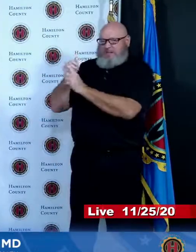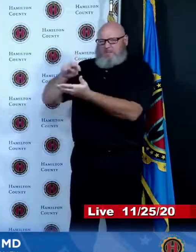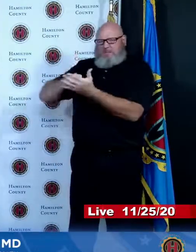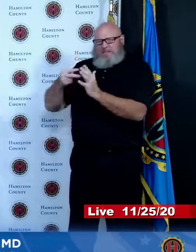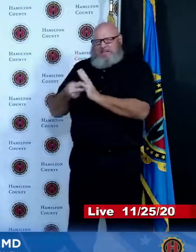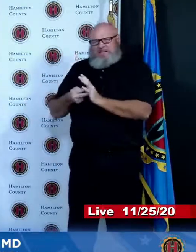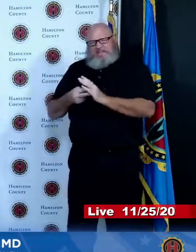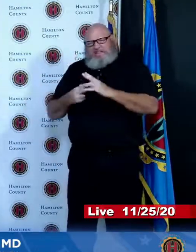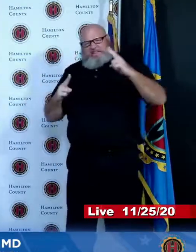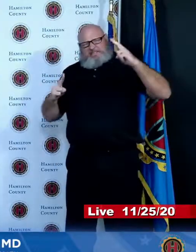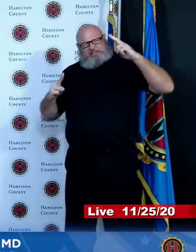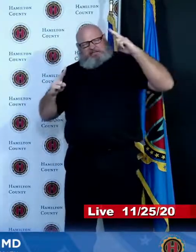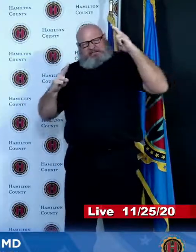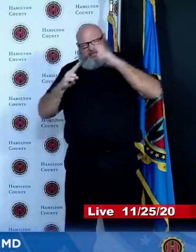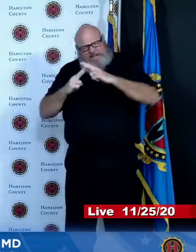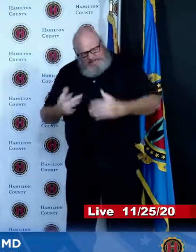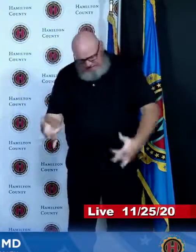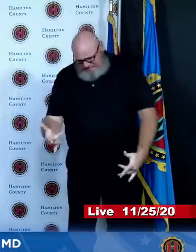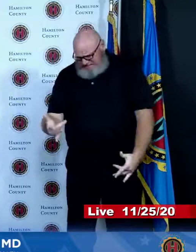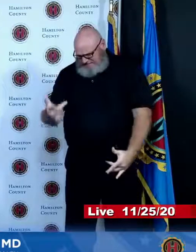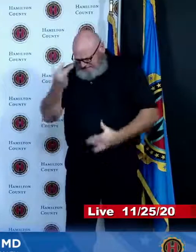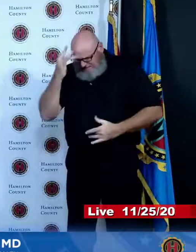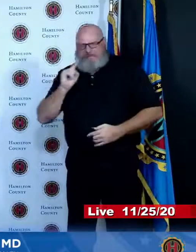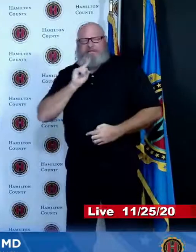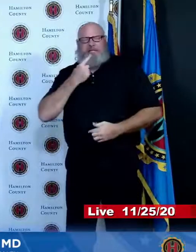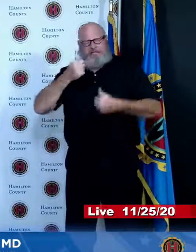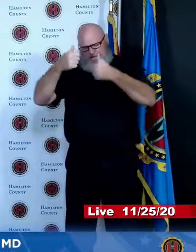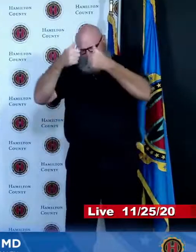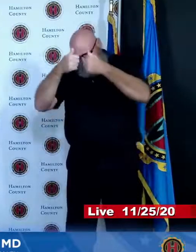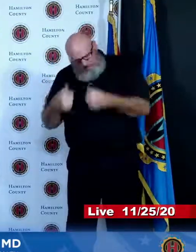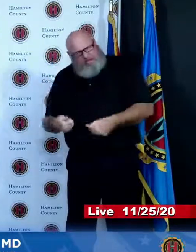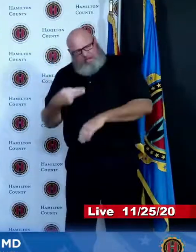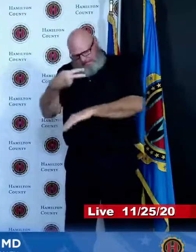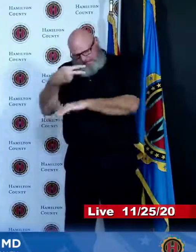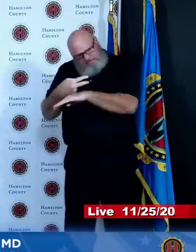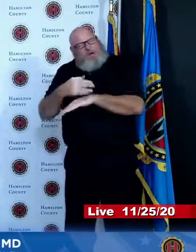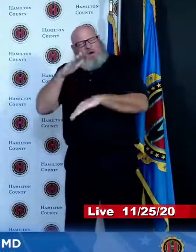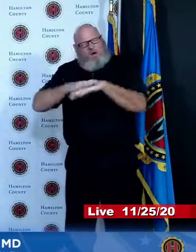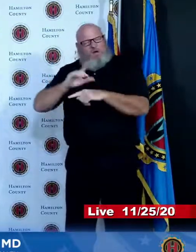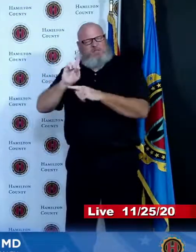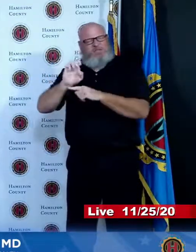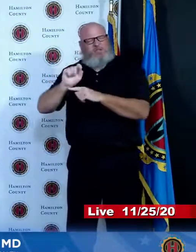setting because they're on what we call a regular floor bed meaning you know it's a it's for routine